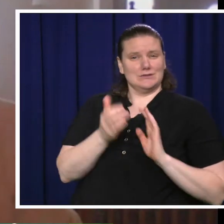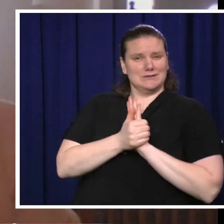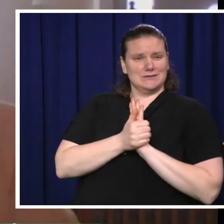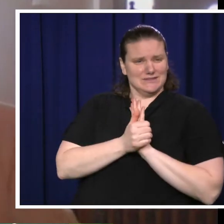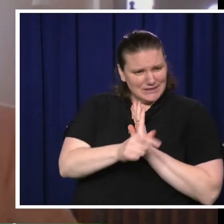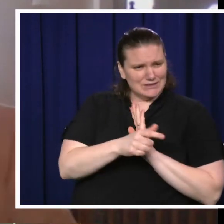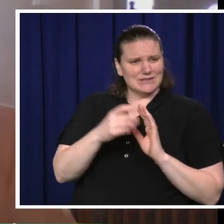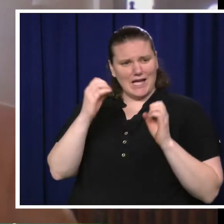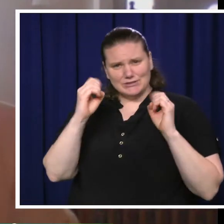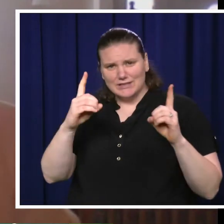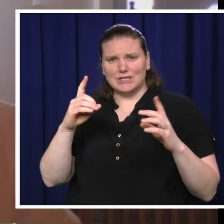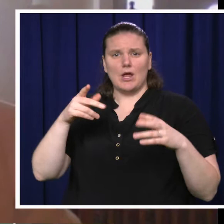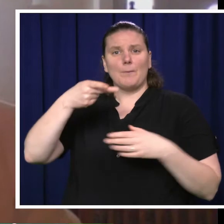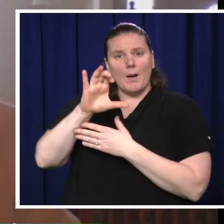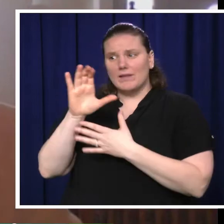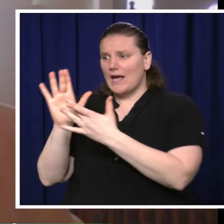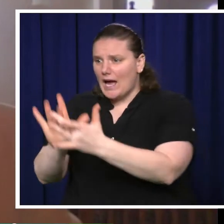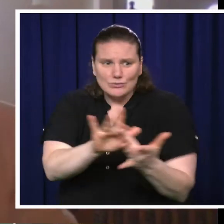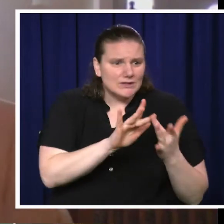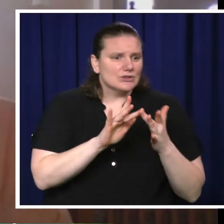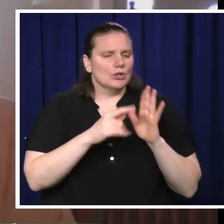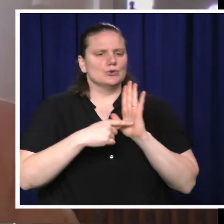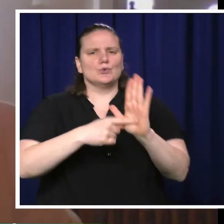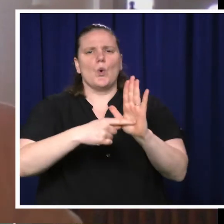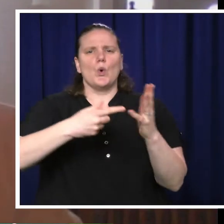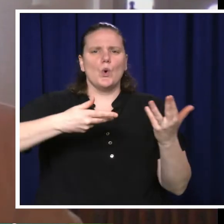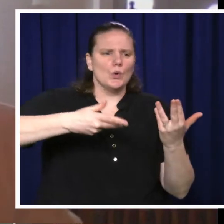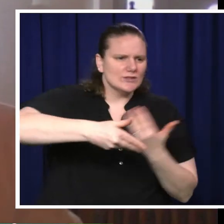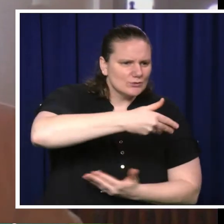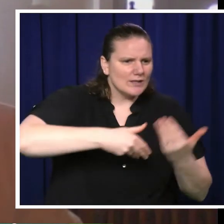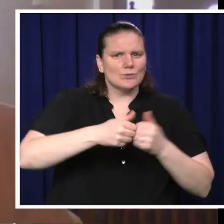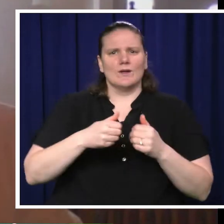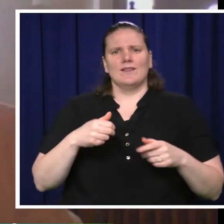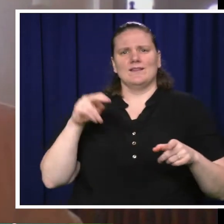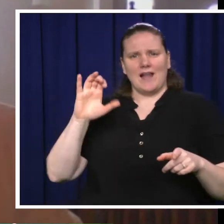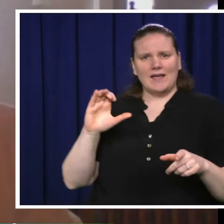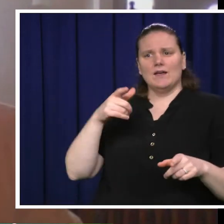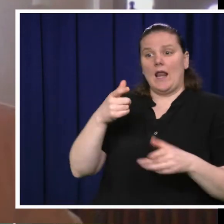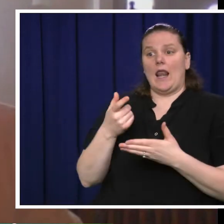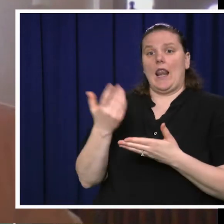I believe Dr. Melnik skills in education and public outreach are well demonstrated by his interactions with NACCC.